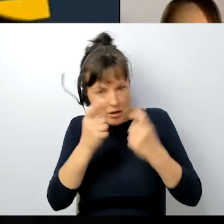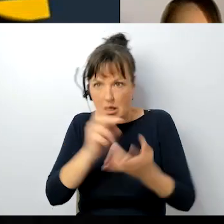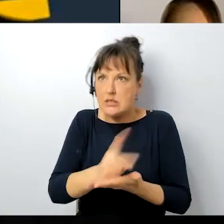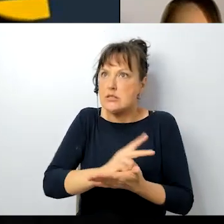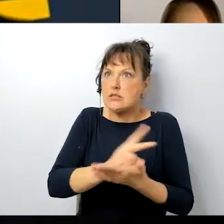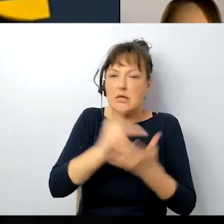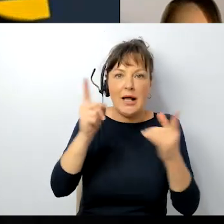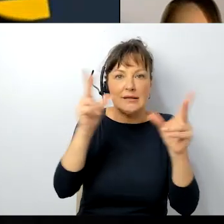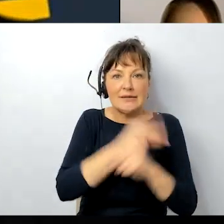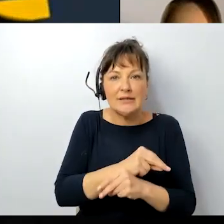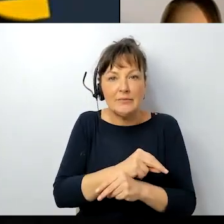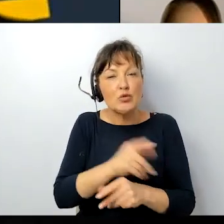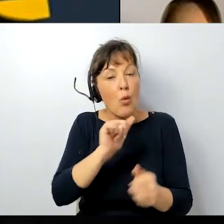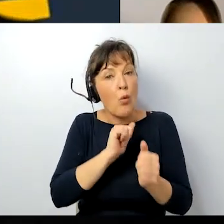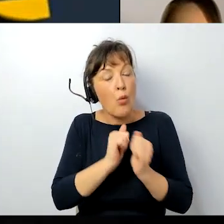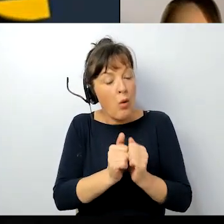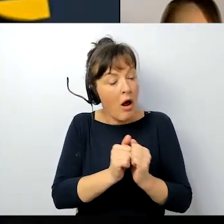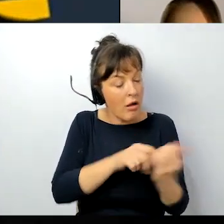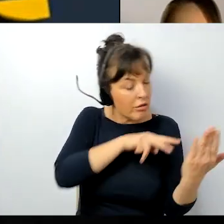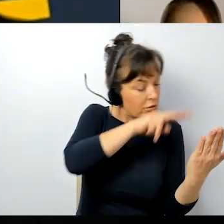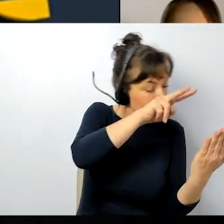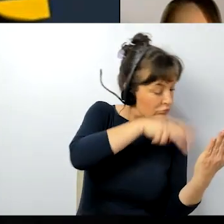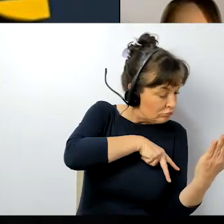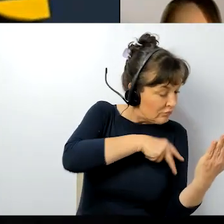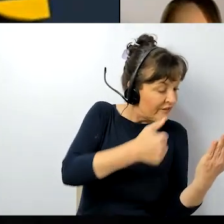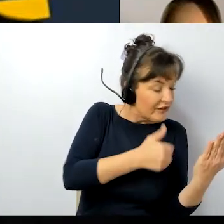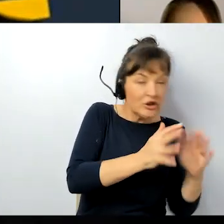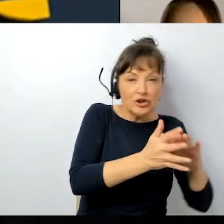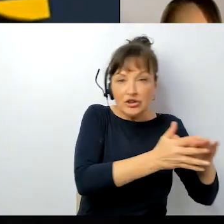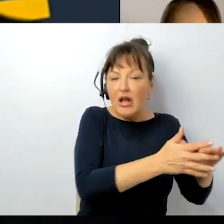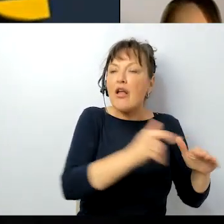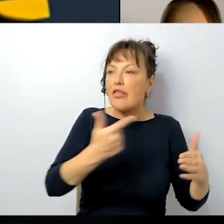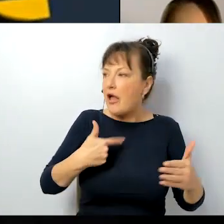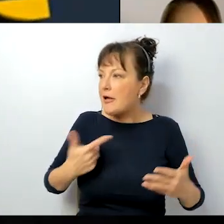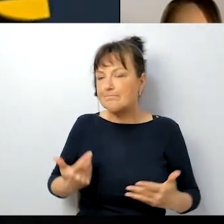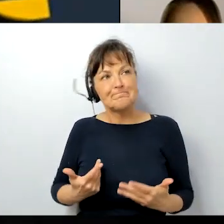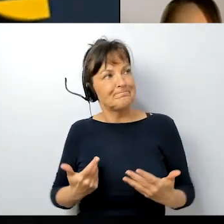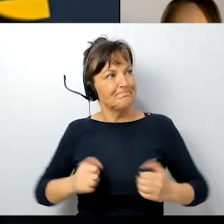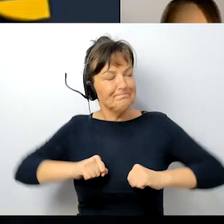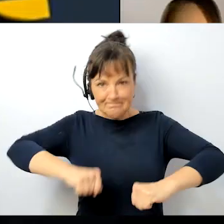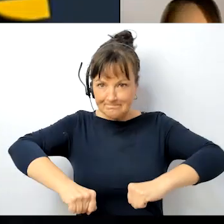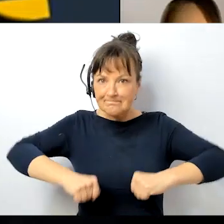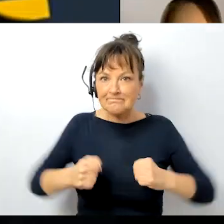you enjoy if that's walking the dog, listening to some music, reading a book, watching a tele show,